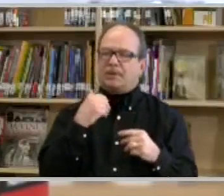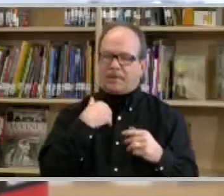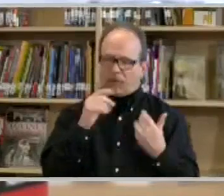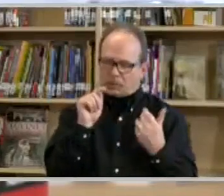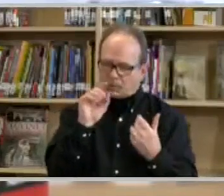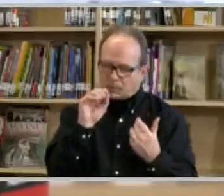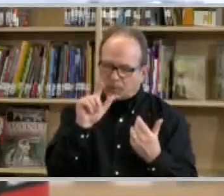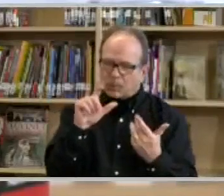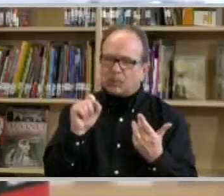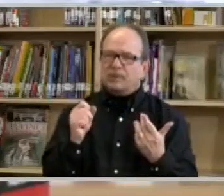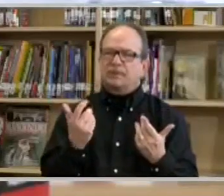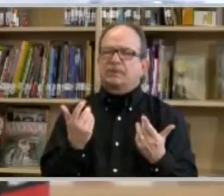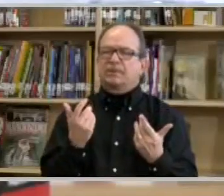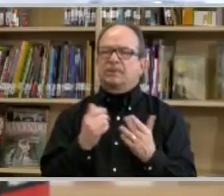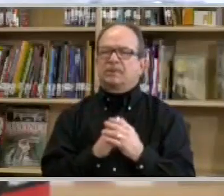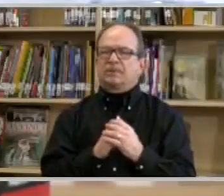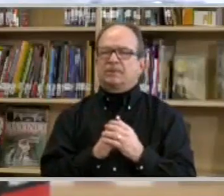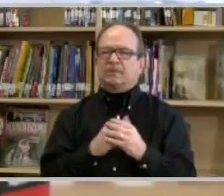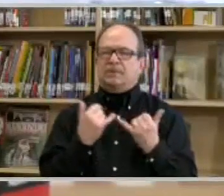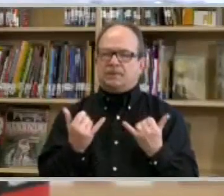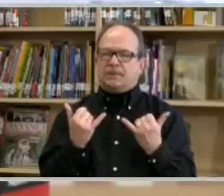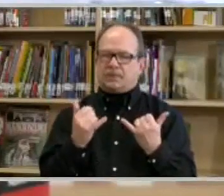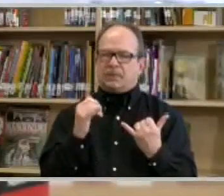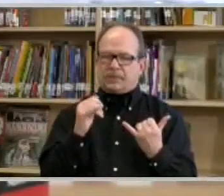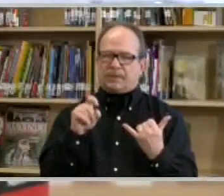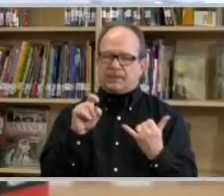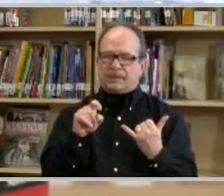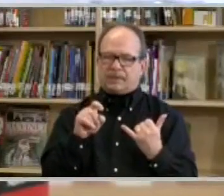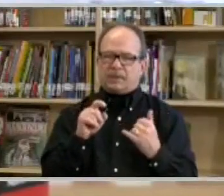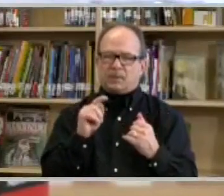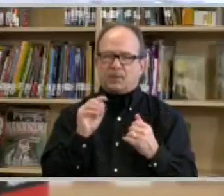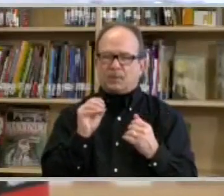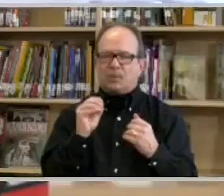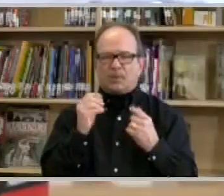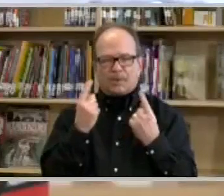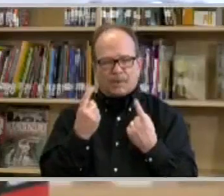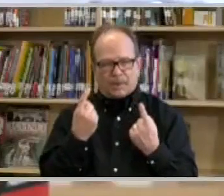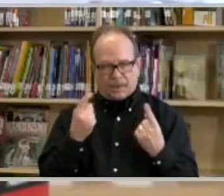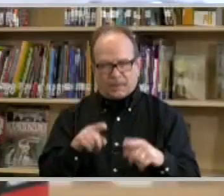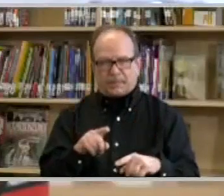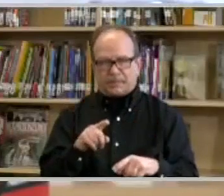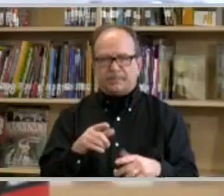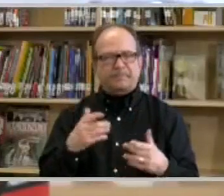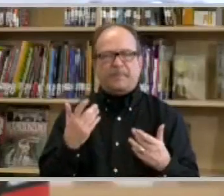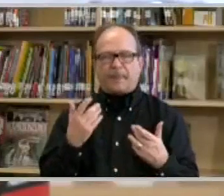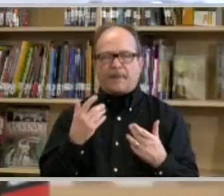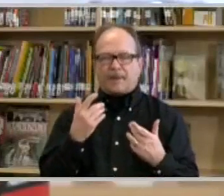TRAINING AND IN THE TOOLS THAT OUR FORCE NEEDS, AND WE